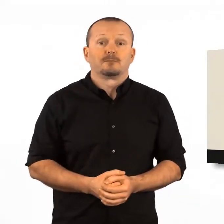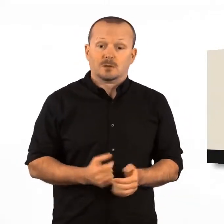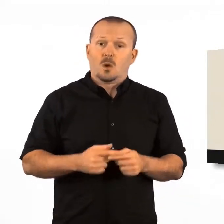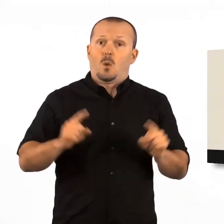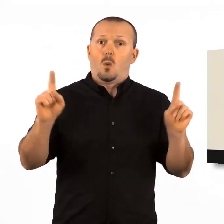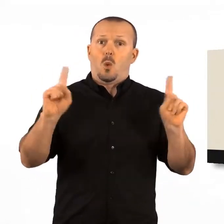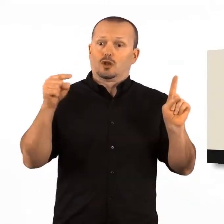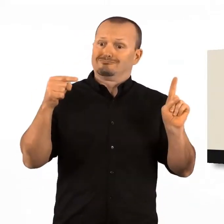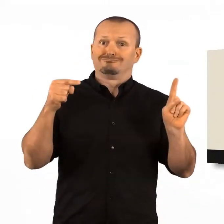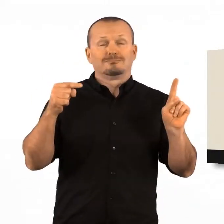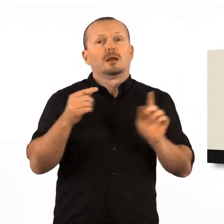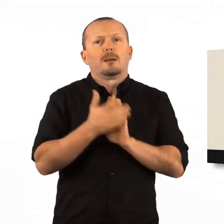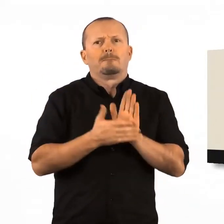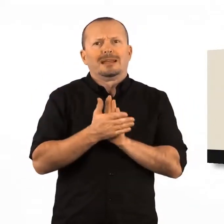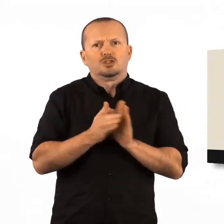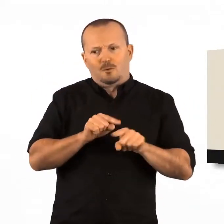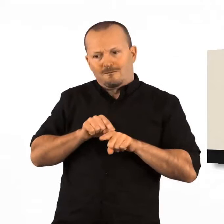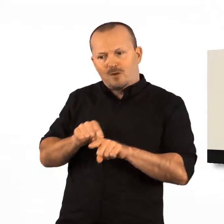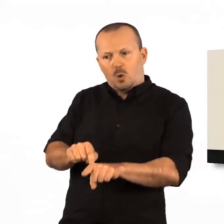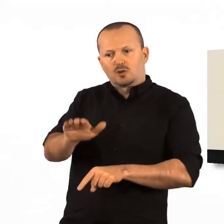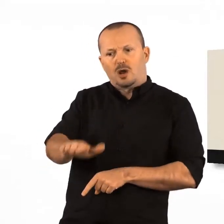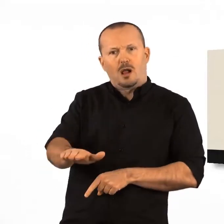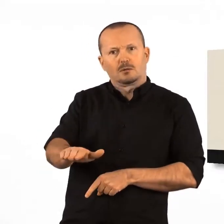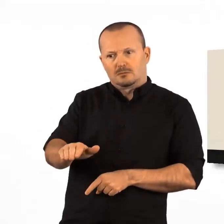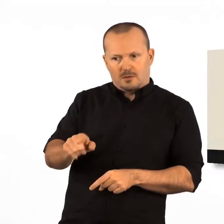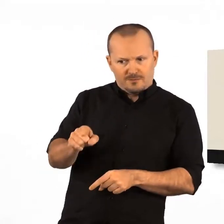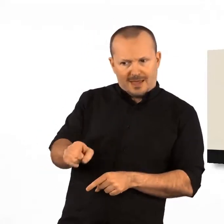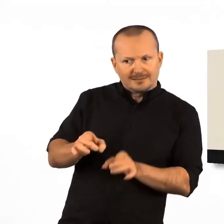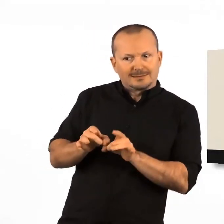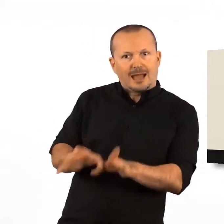is that what we’re wanting to be doing is following your child’s lead. Really important